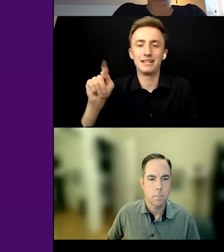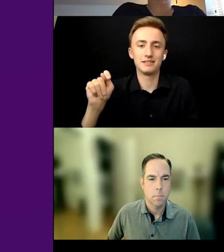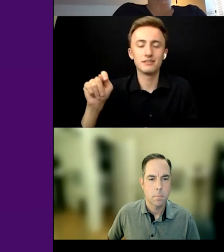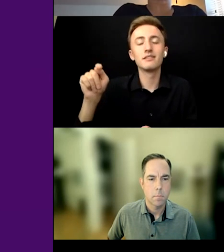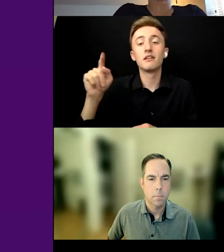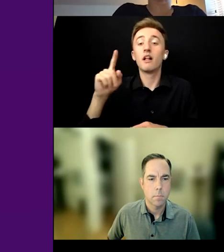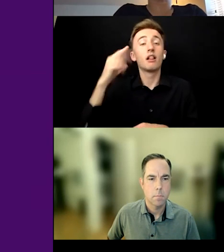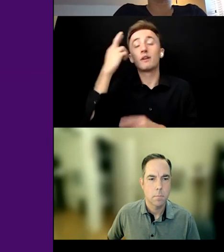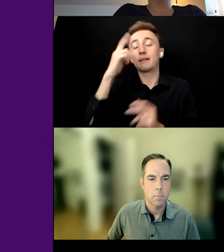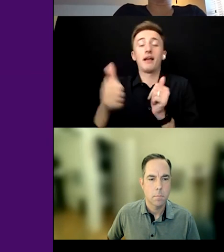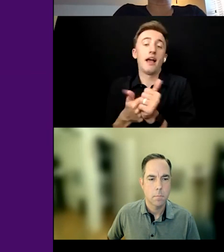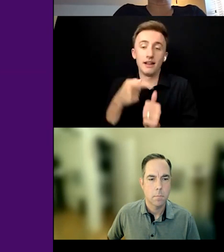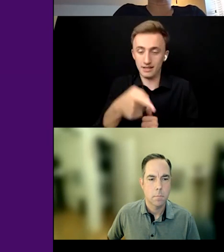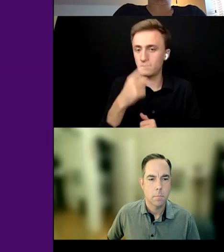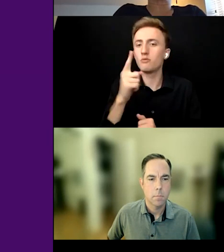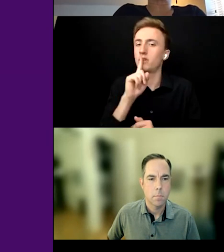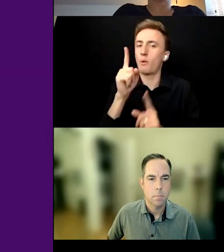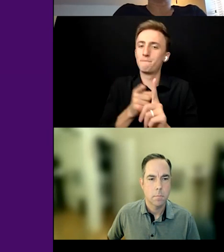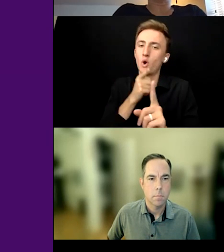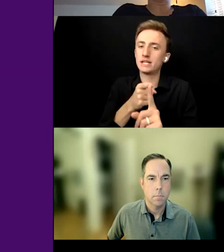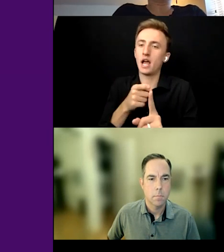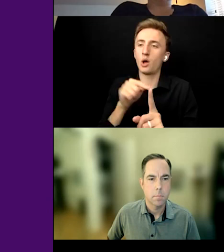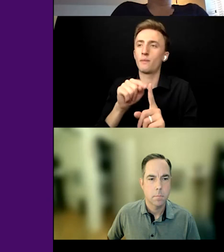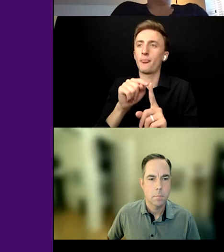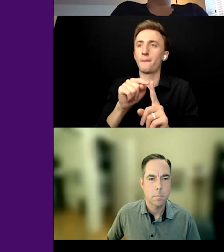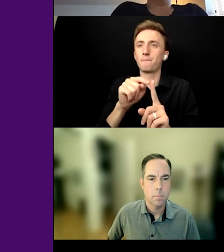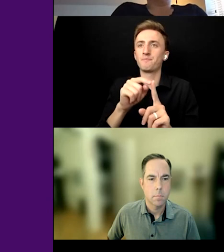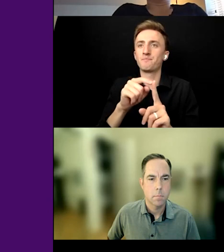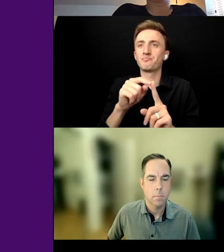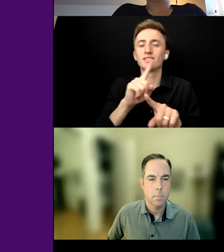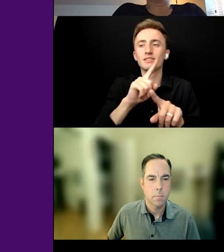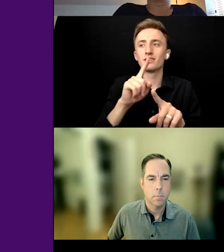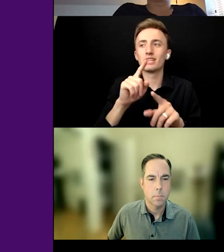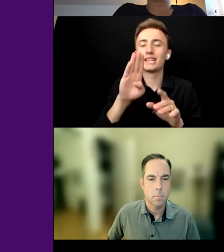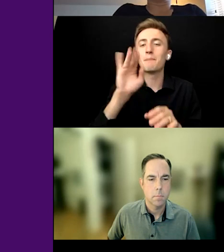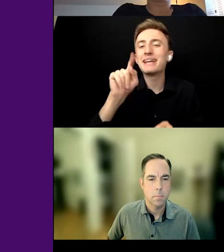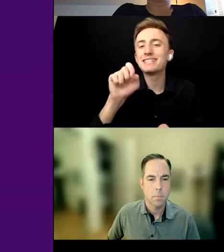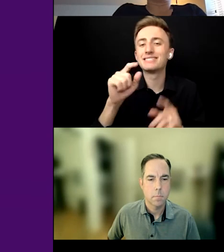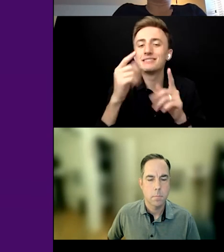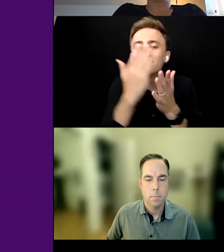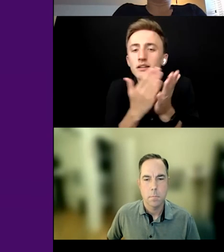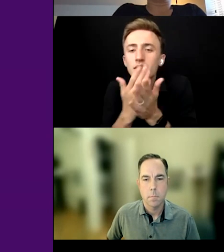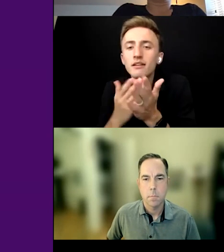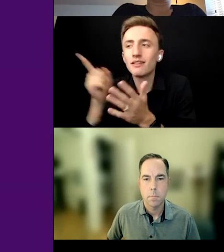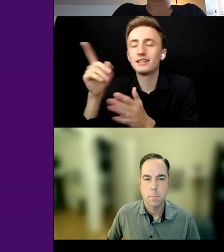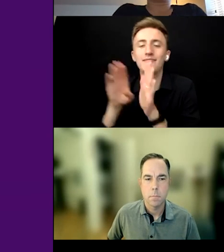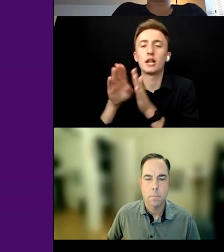supposed to point out the bits that the developer missed out, if you see what I mean. I was quite